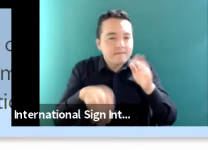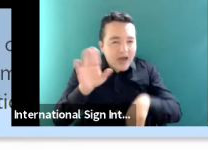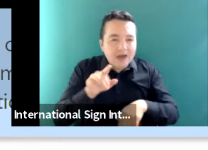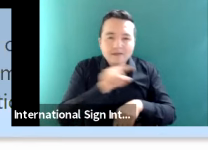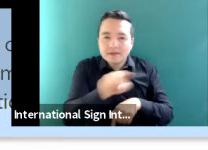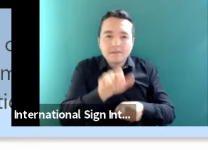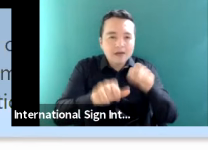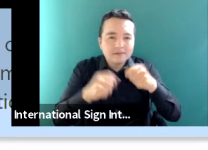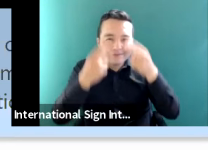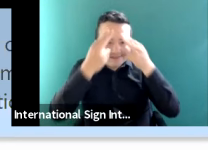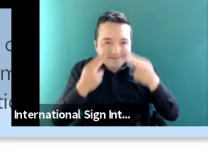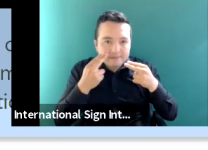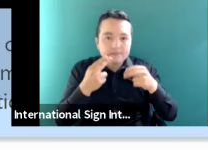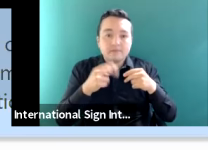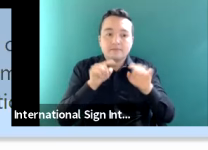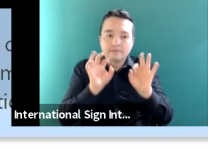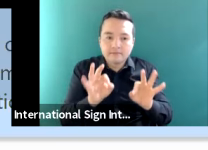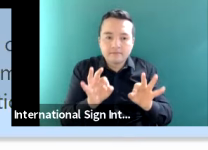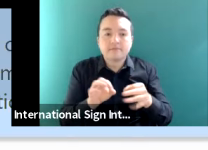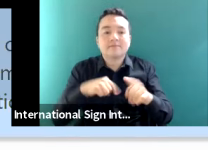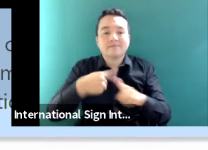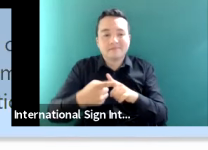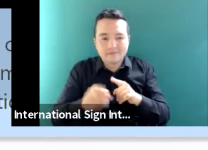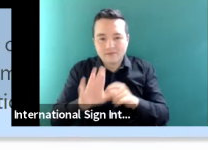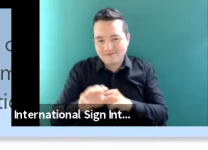And we have established a dedicated center which is focusing and dedicated on the digital accessibility and all of the technology for people with disabilities.